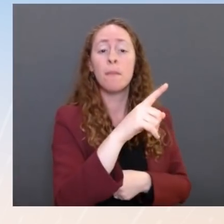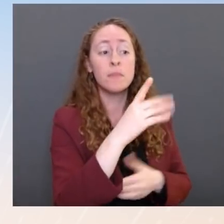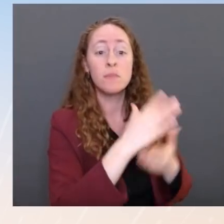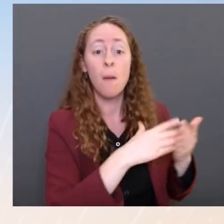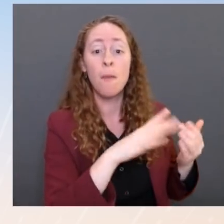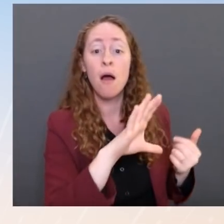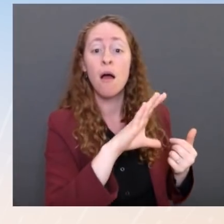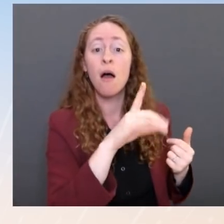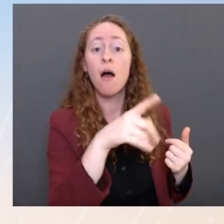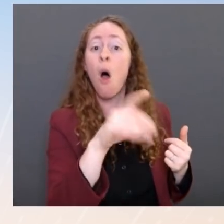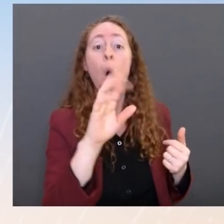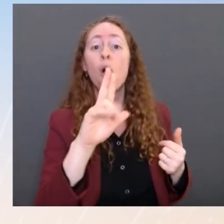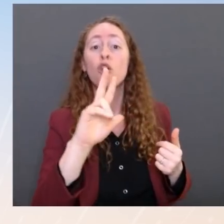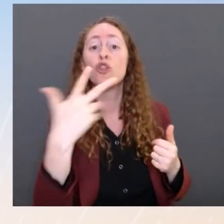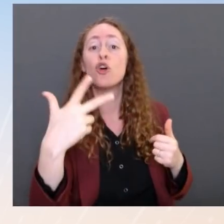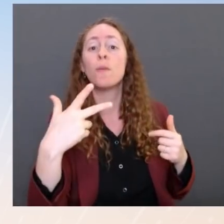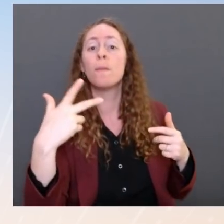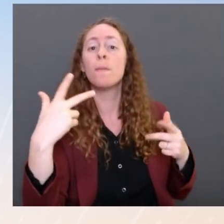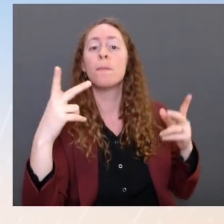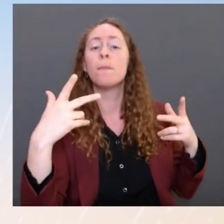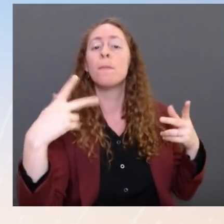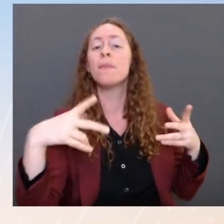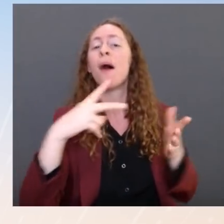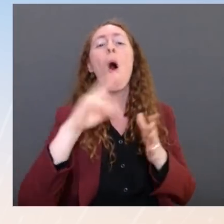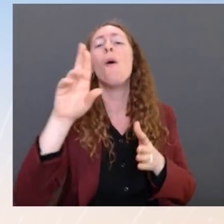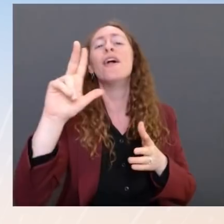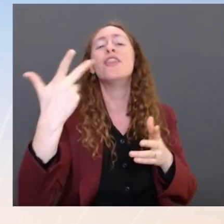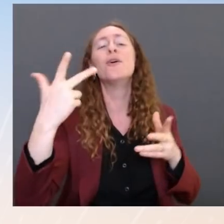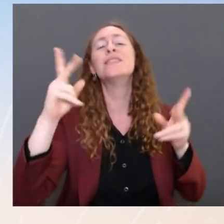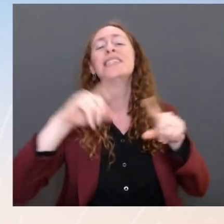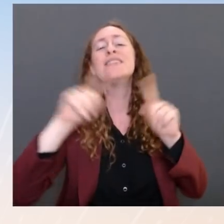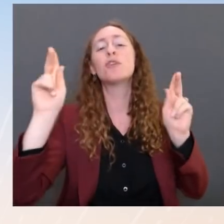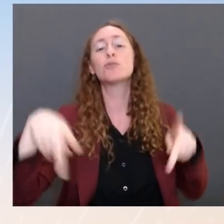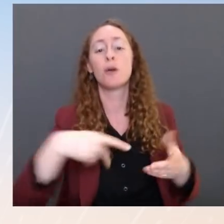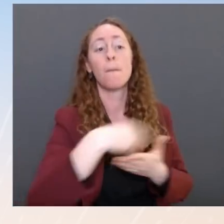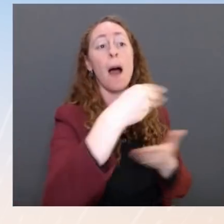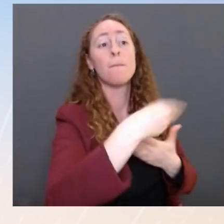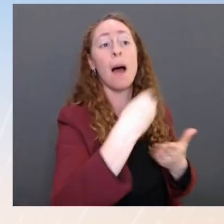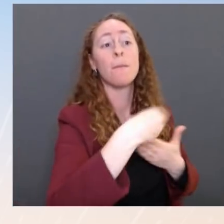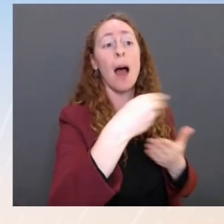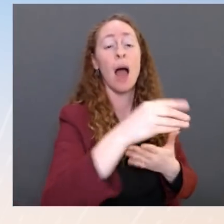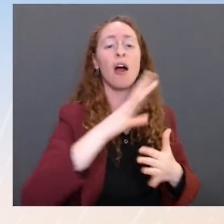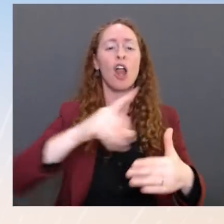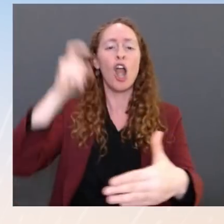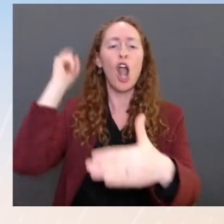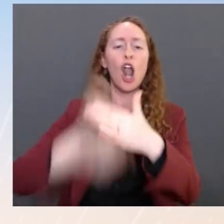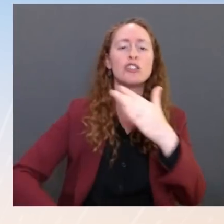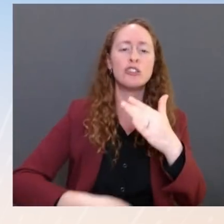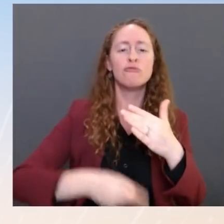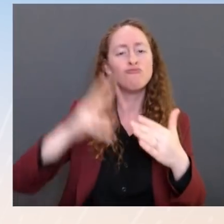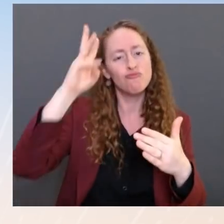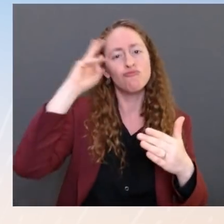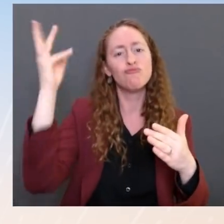to track and adjust -- and address and look into. But again, more infant formula has been produced in the last four weeks